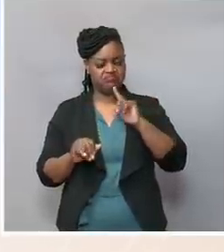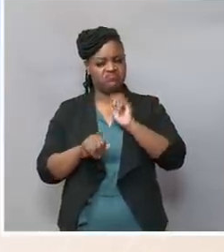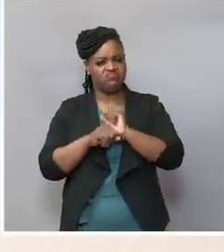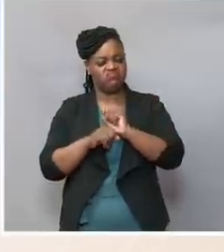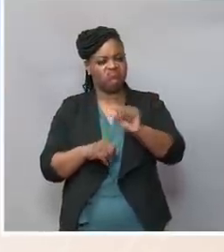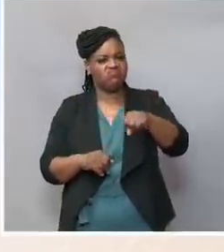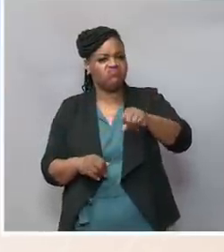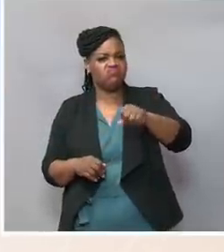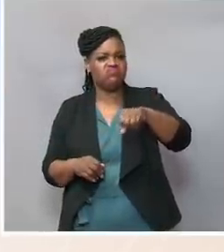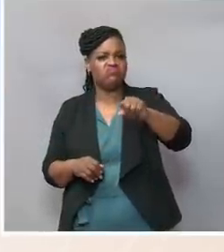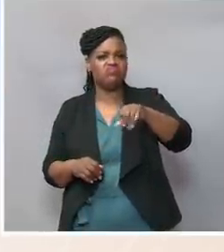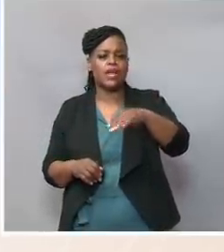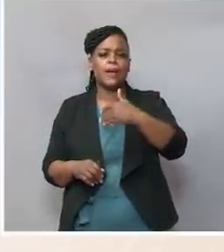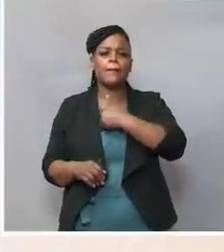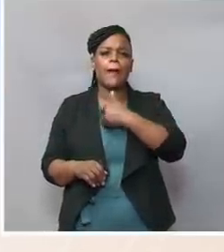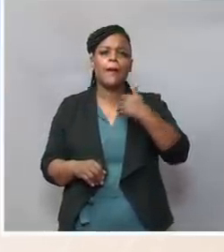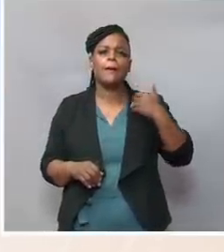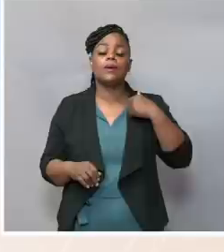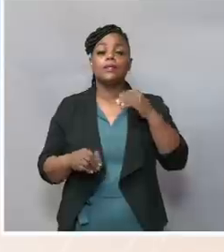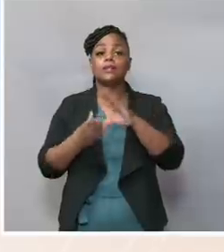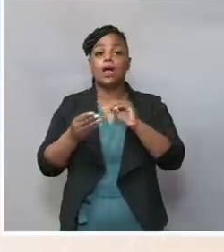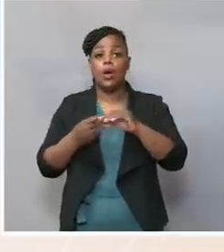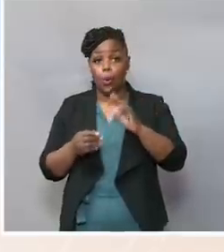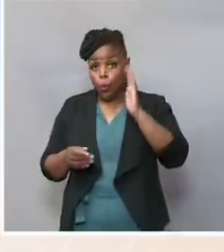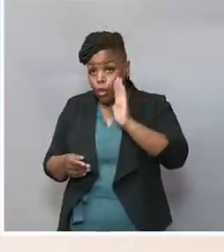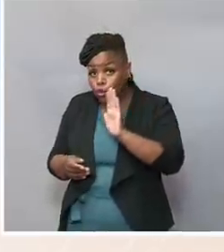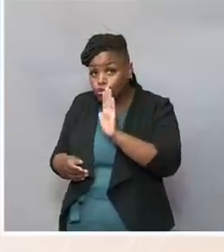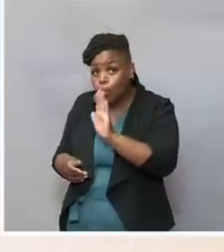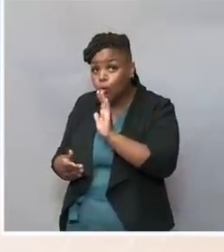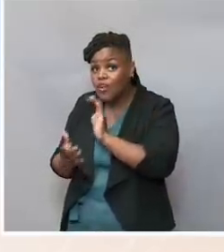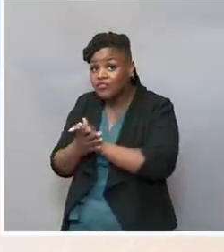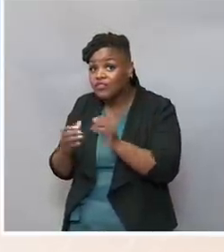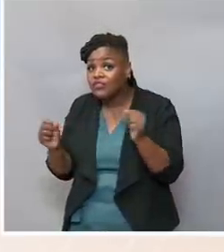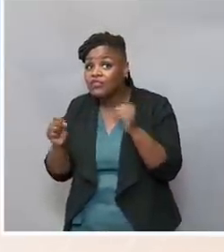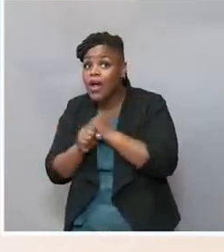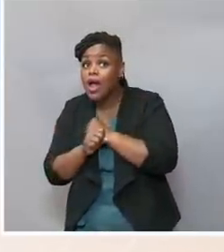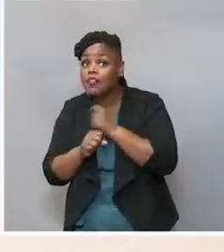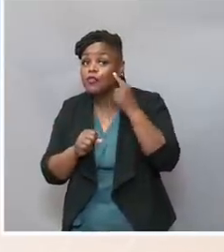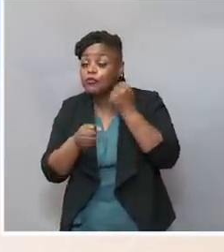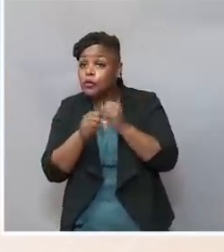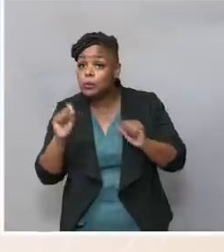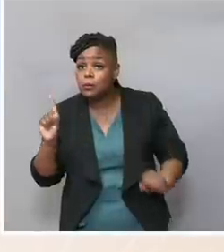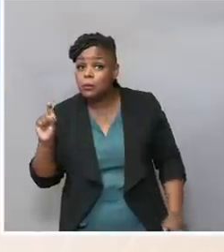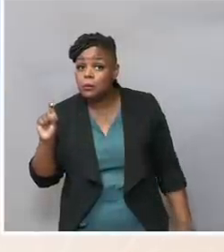would your wife fight for freedom? Nat replied, I have heard her say